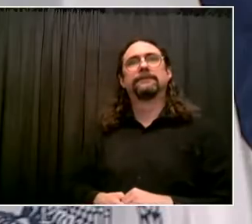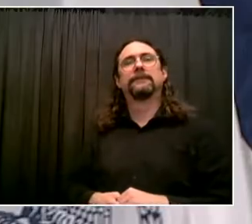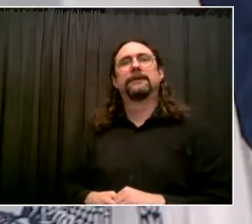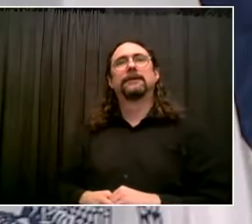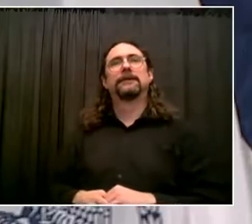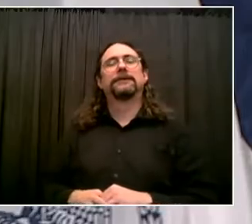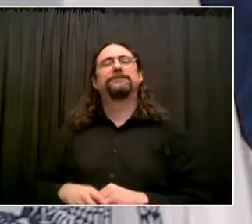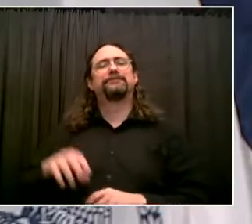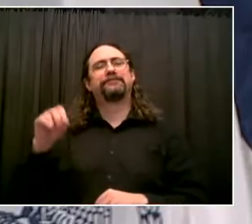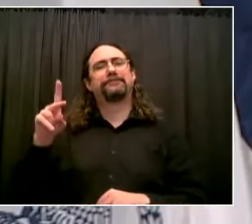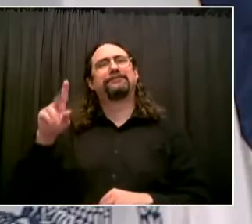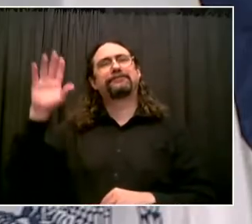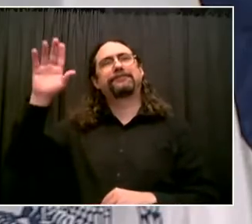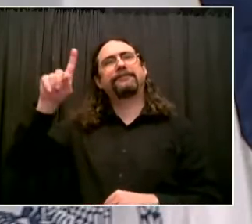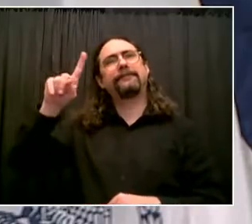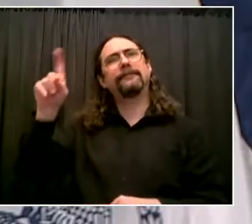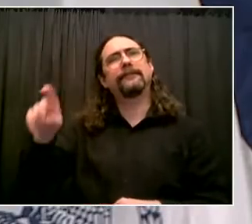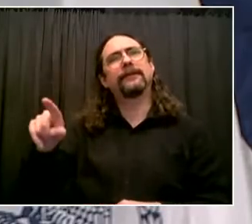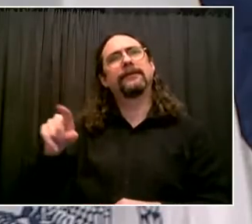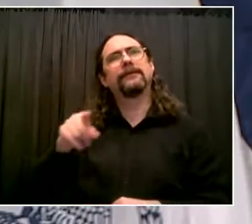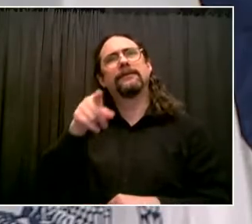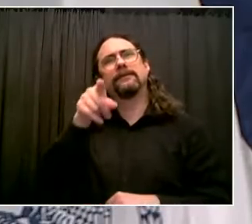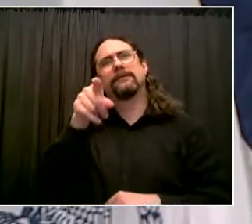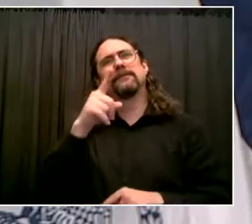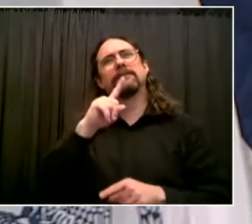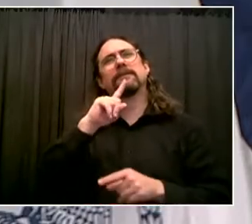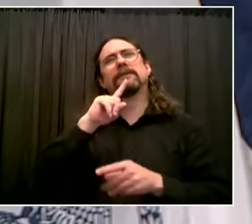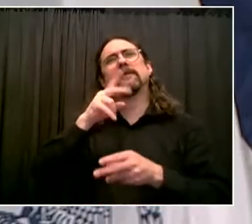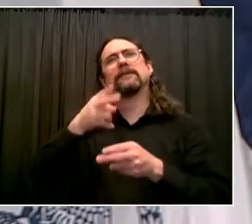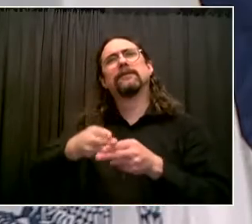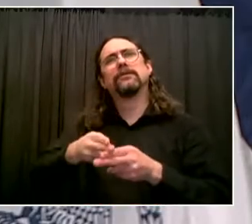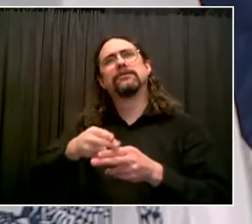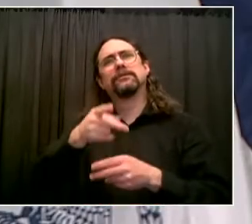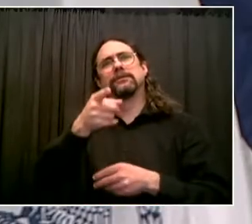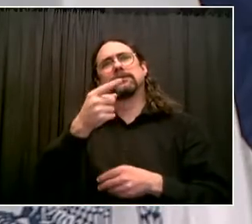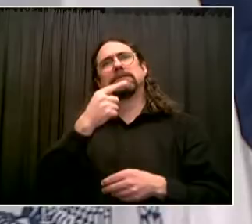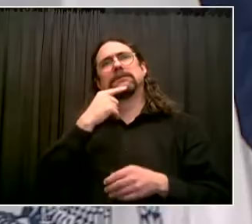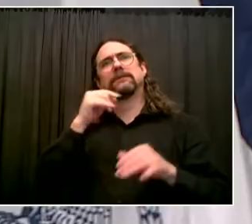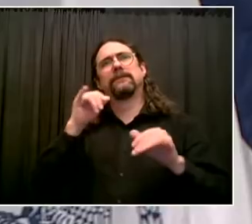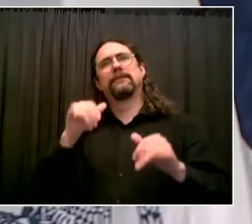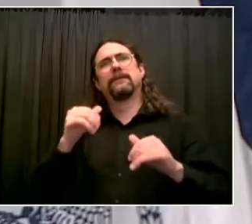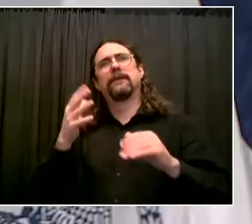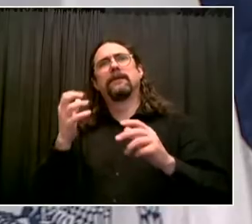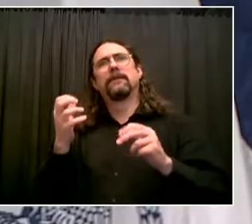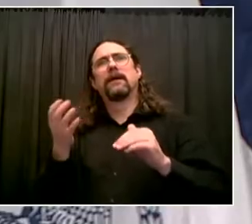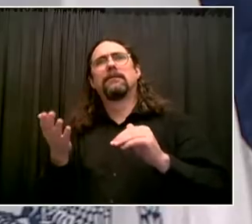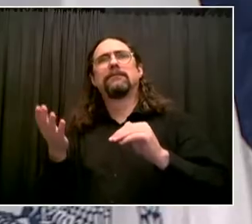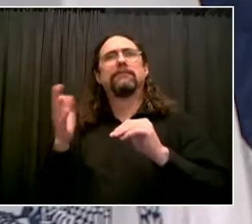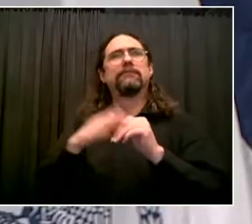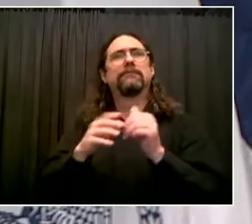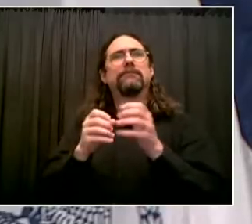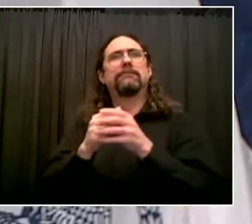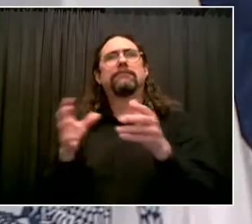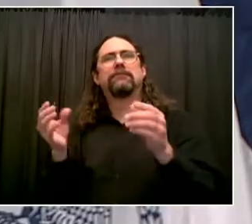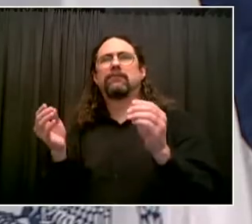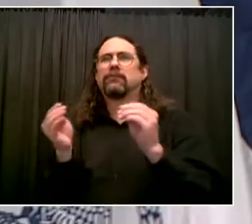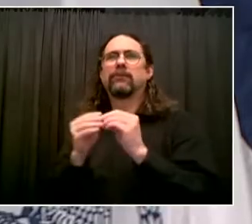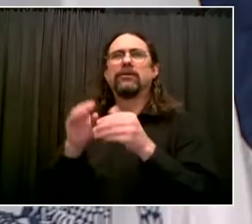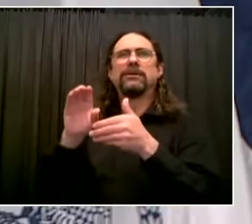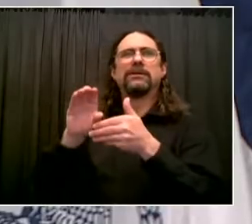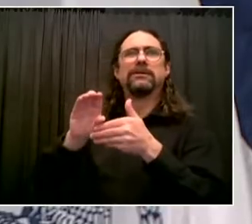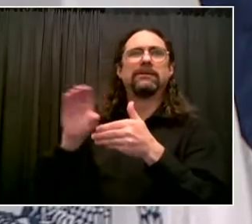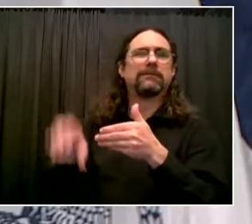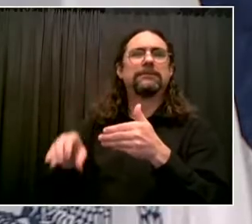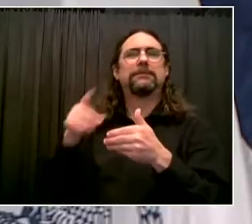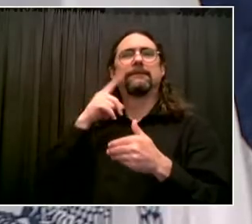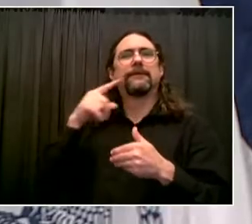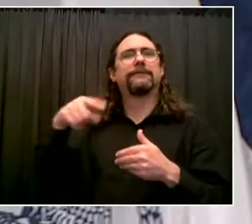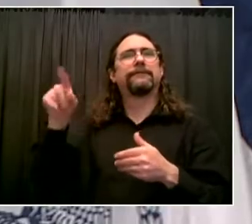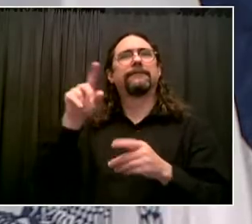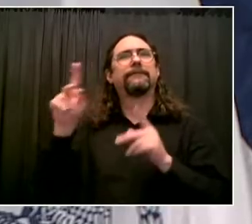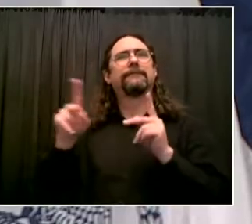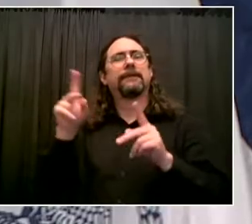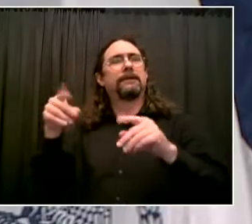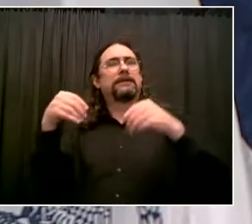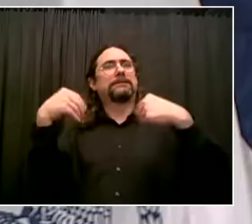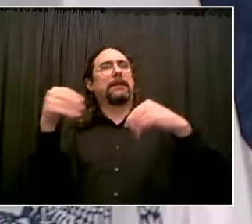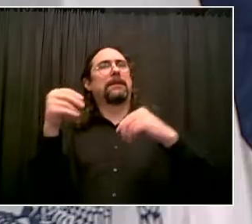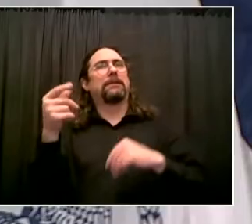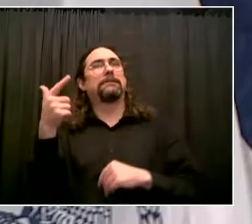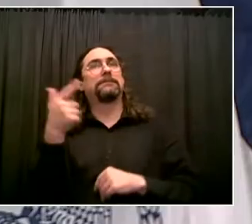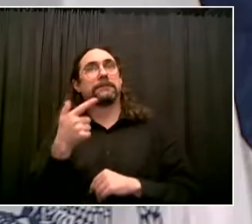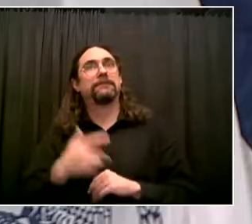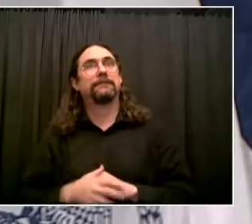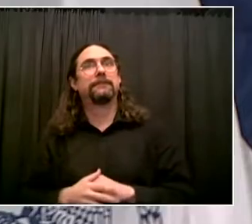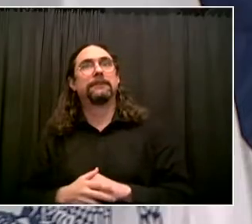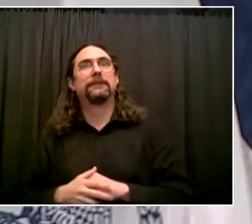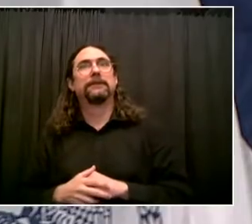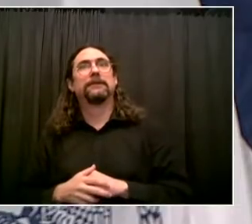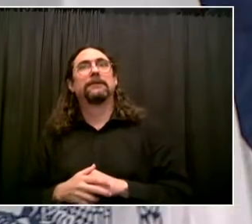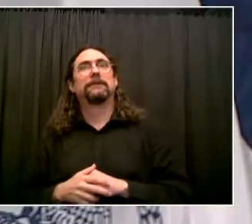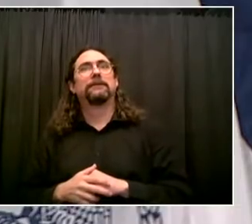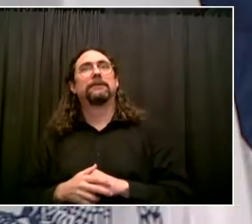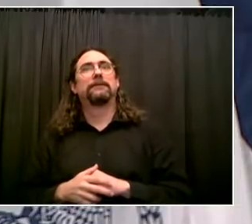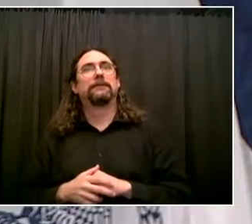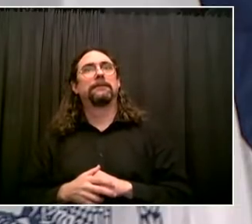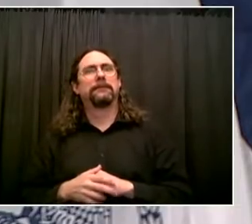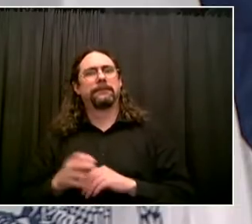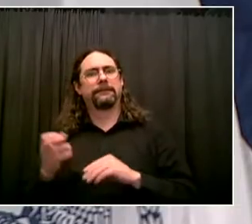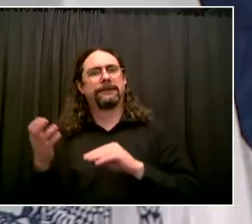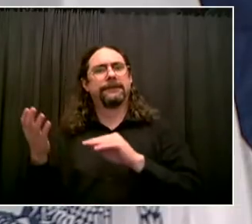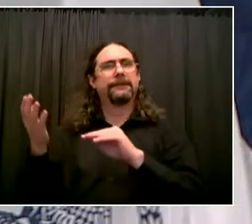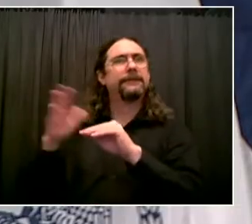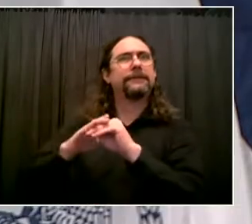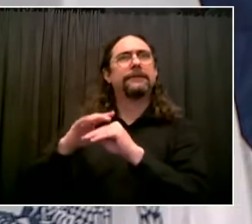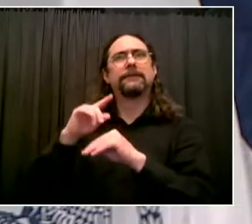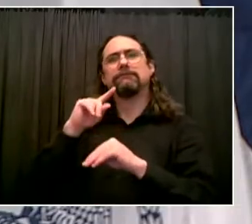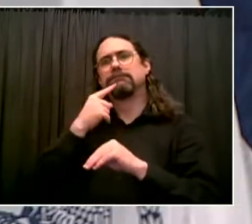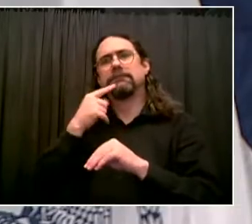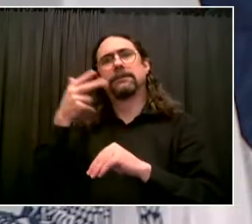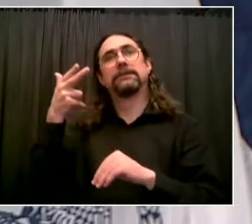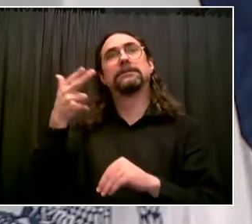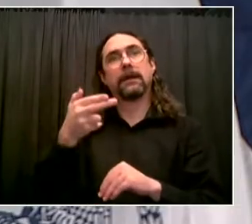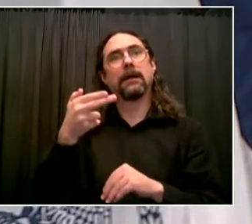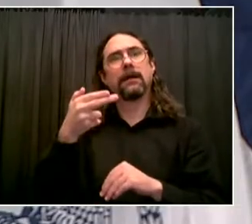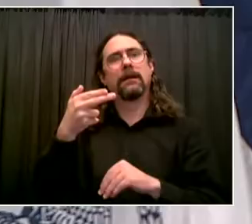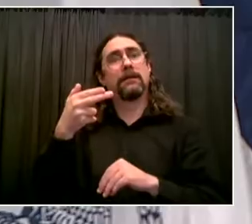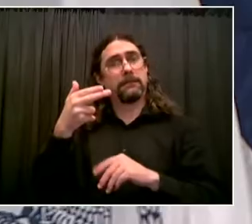GO AHEAD EINR.